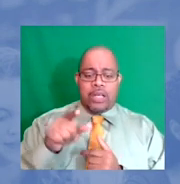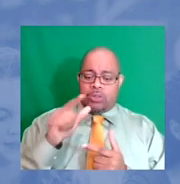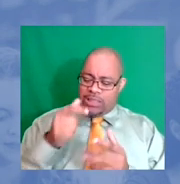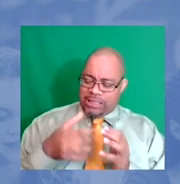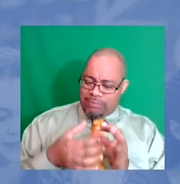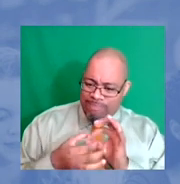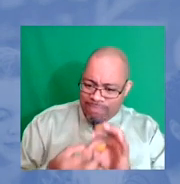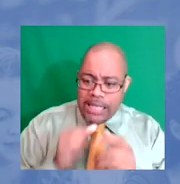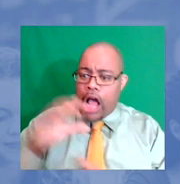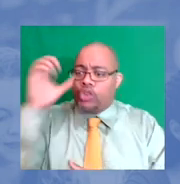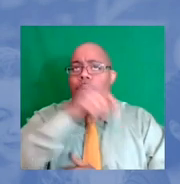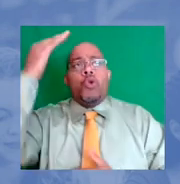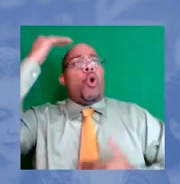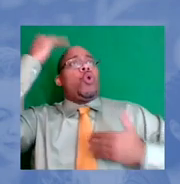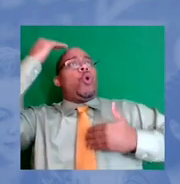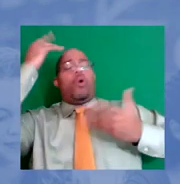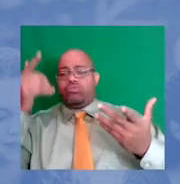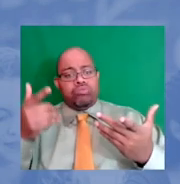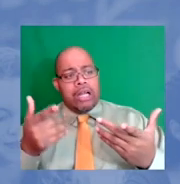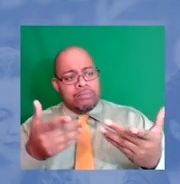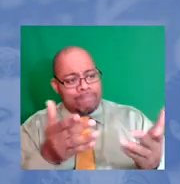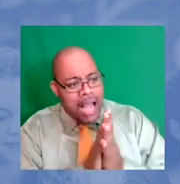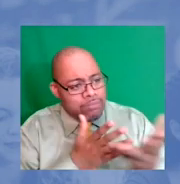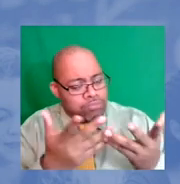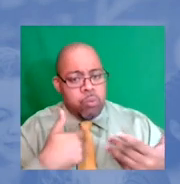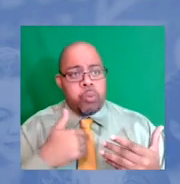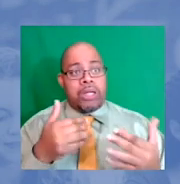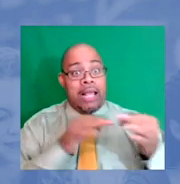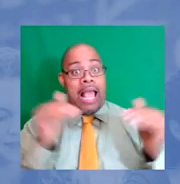ANSWERS AND WE DEFINE EQUITY AS STUDENTS GET WHAT THEY NEED WHEN THEY NEED IT IN THE WAY